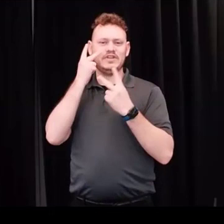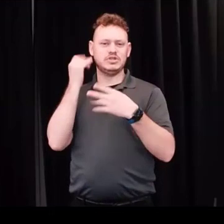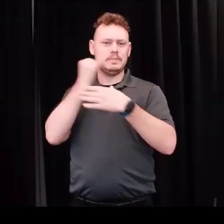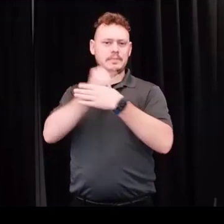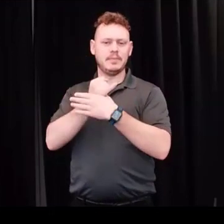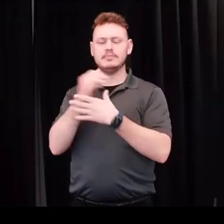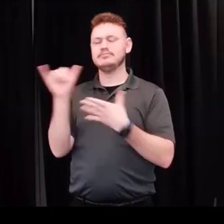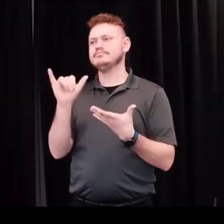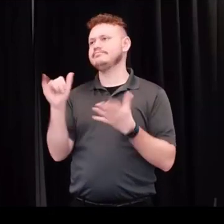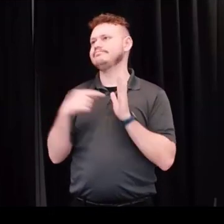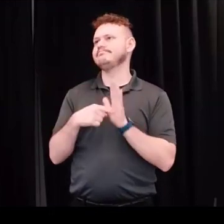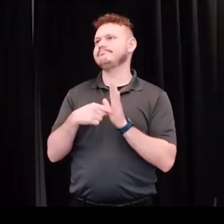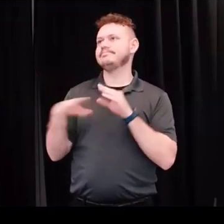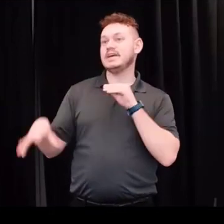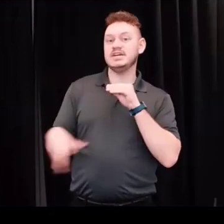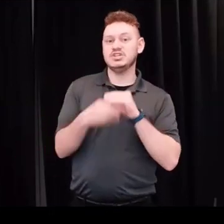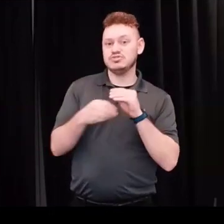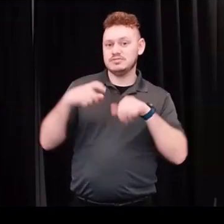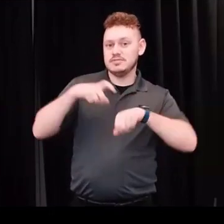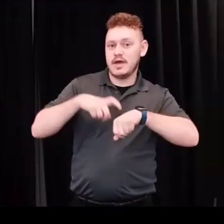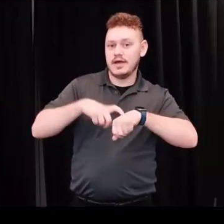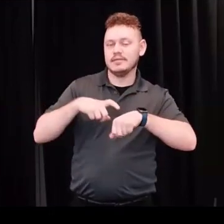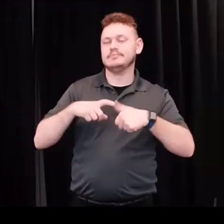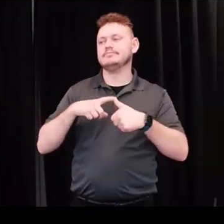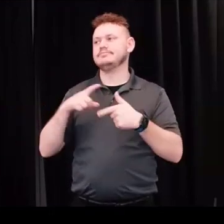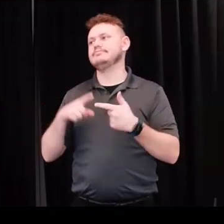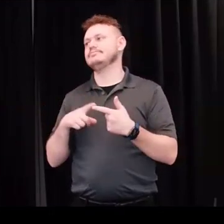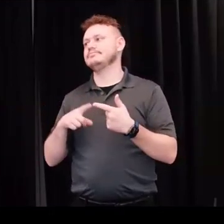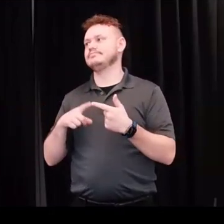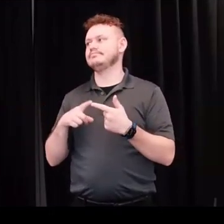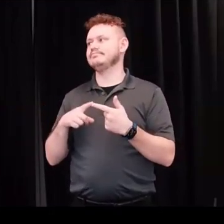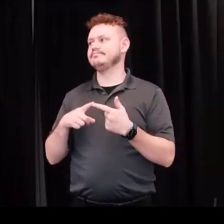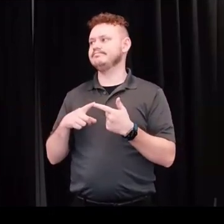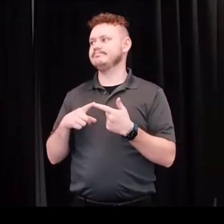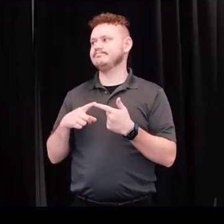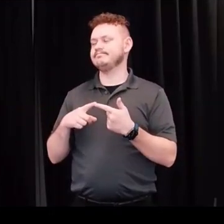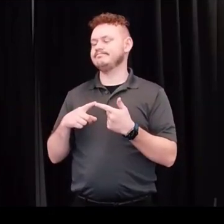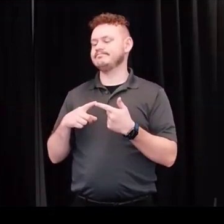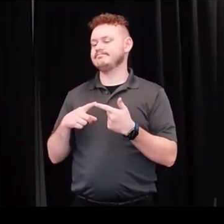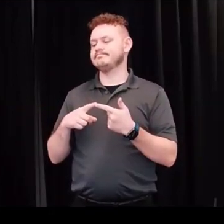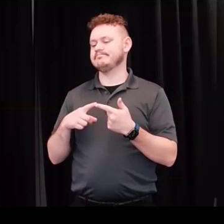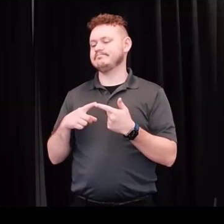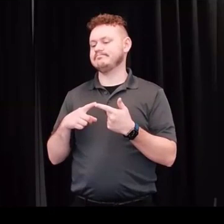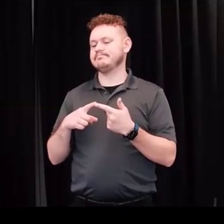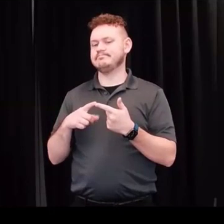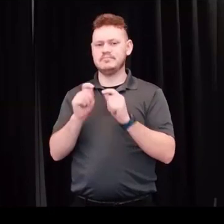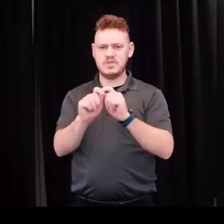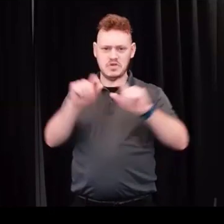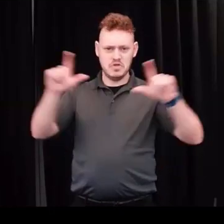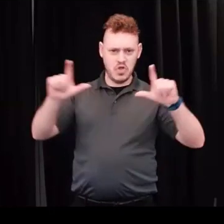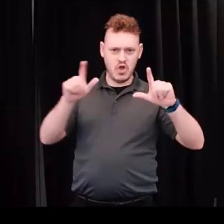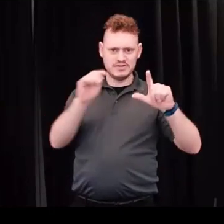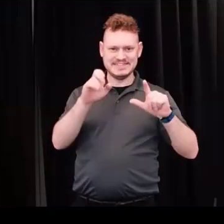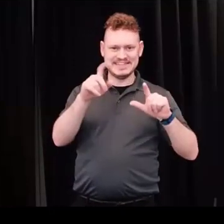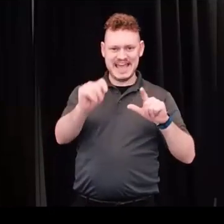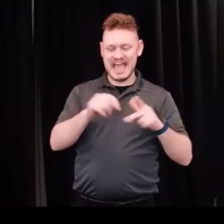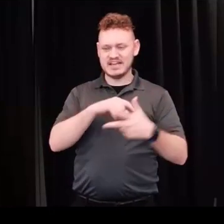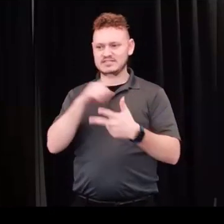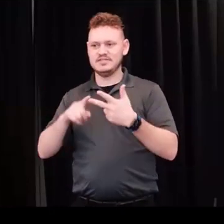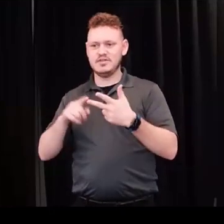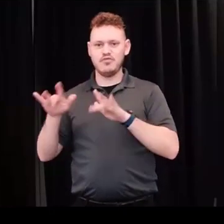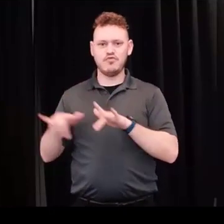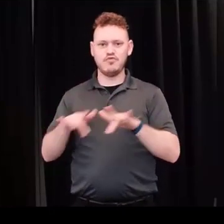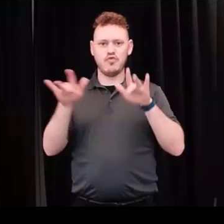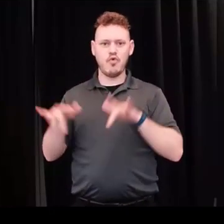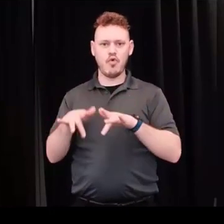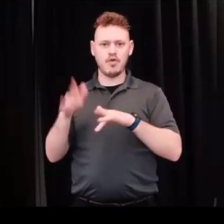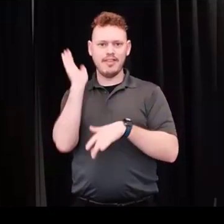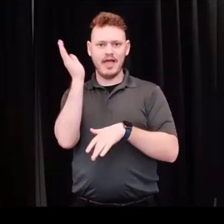maybe additional time, you know, things to enlarge text, recorded lectures, things of that nature.